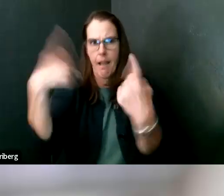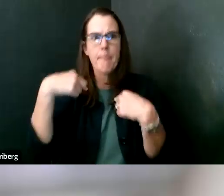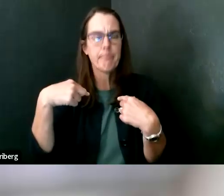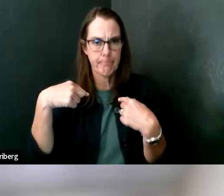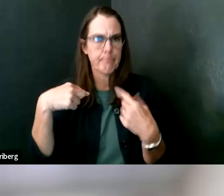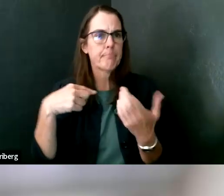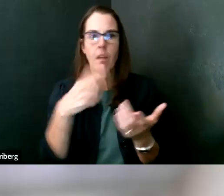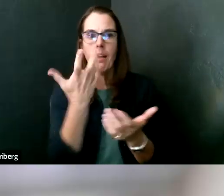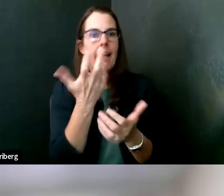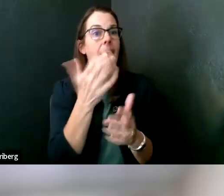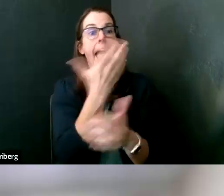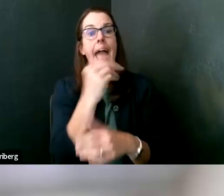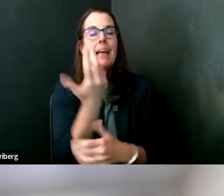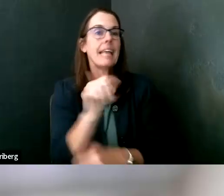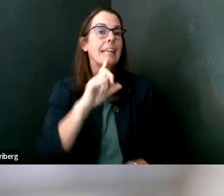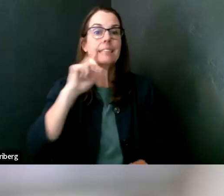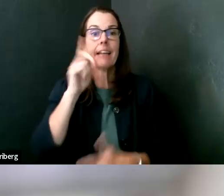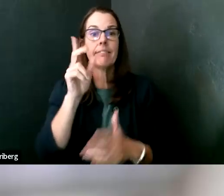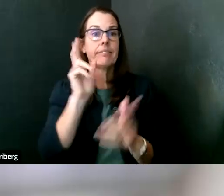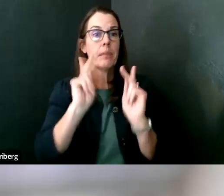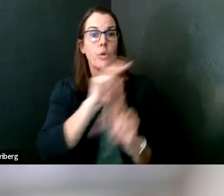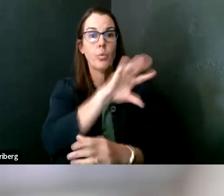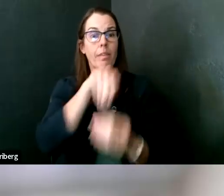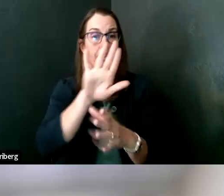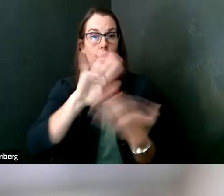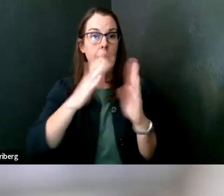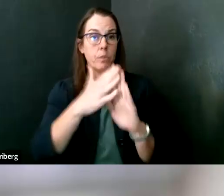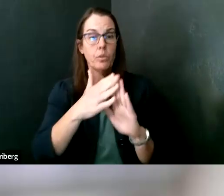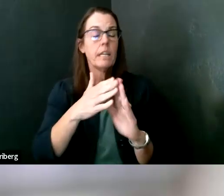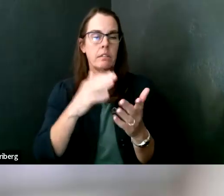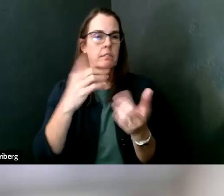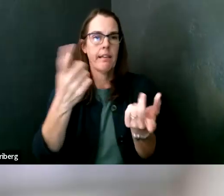anyone in your community that's interested to come. We also always have an opportunity for